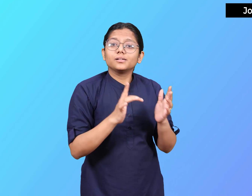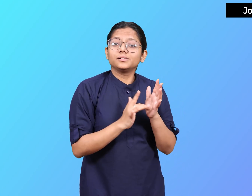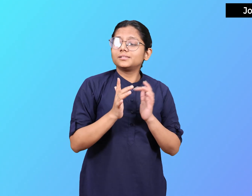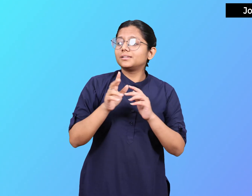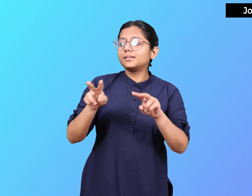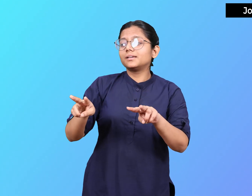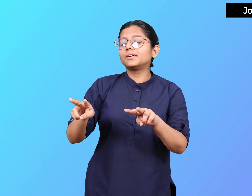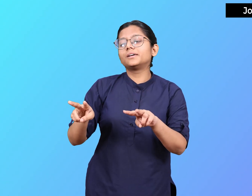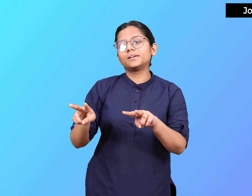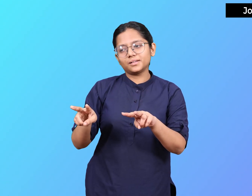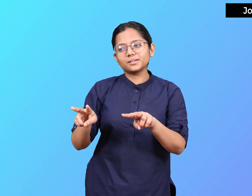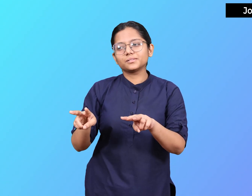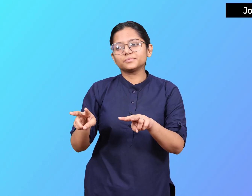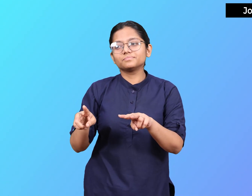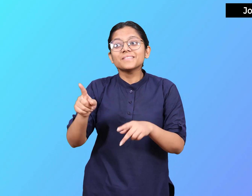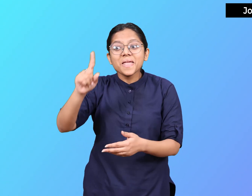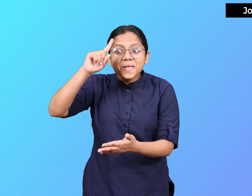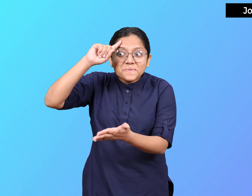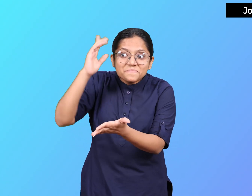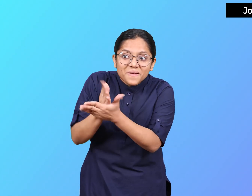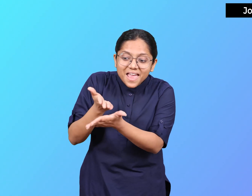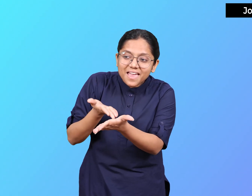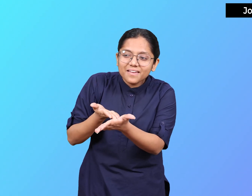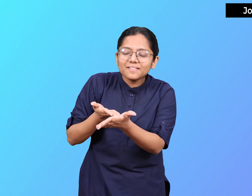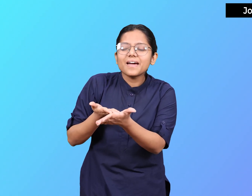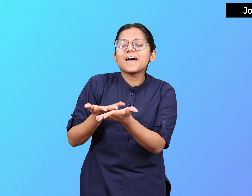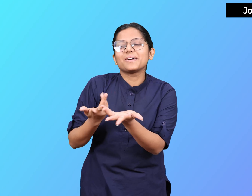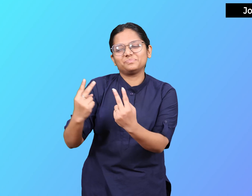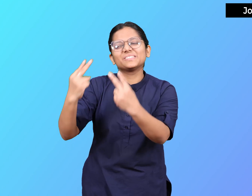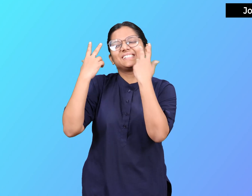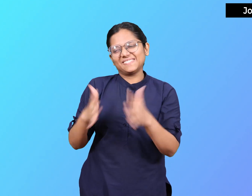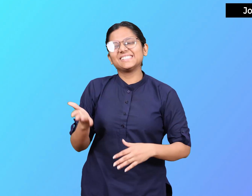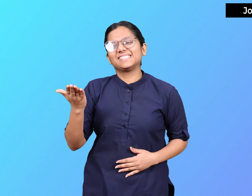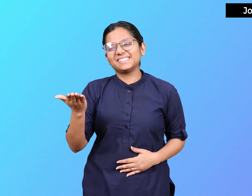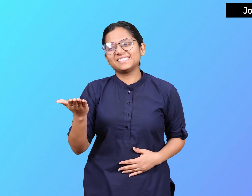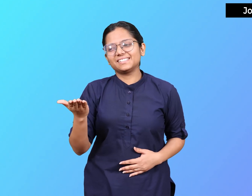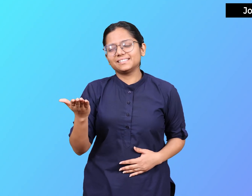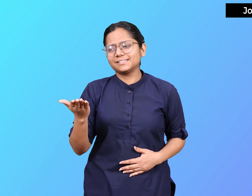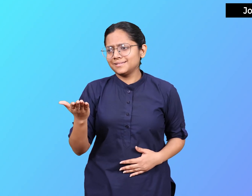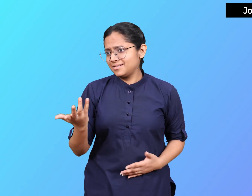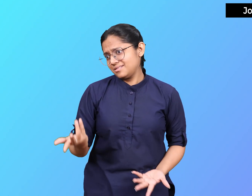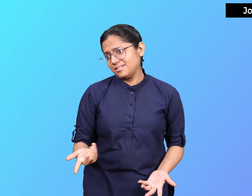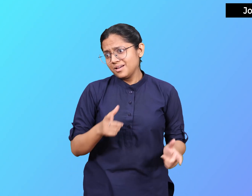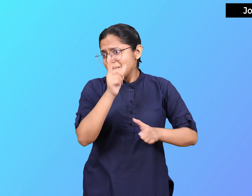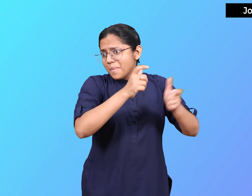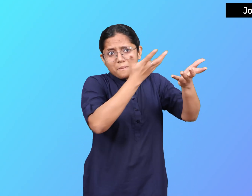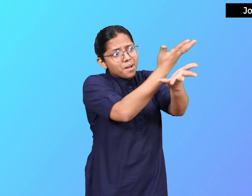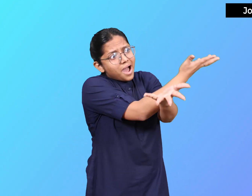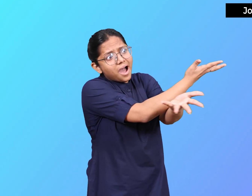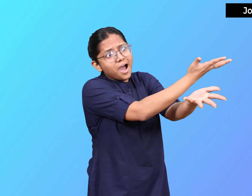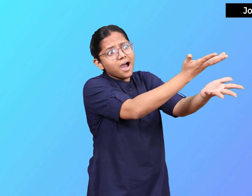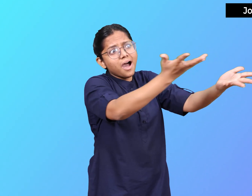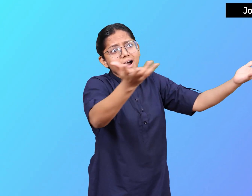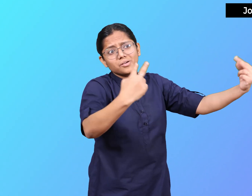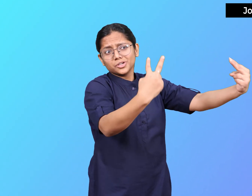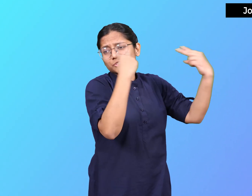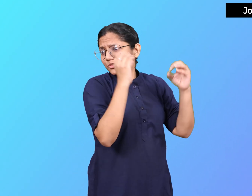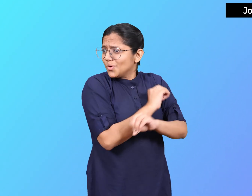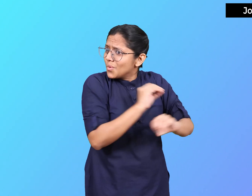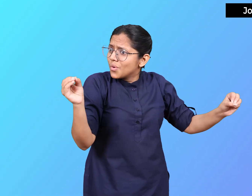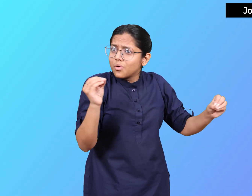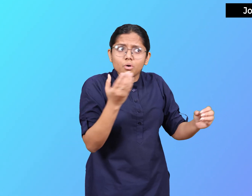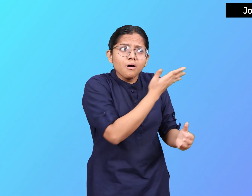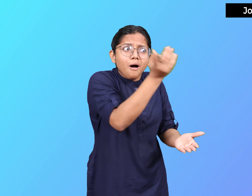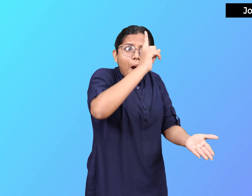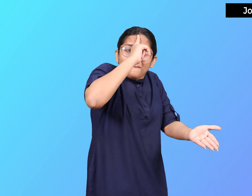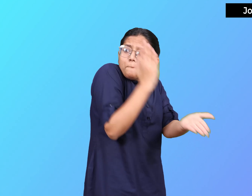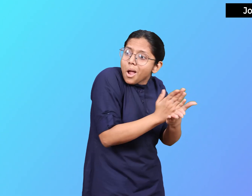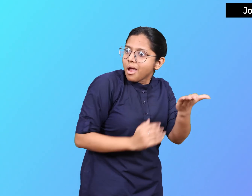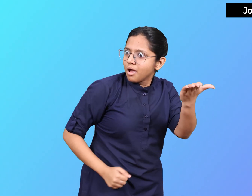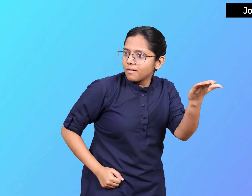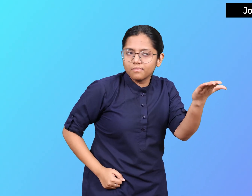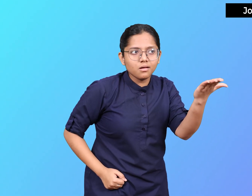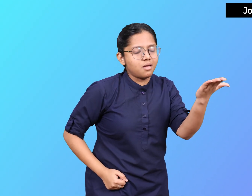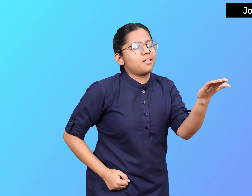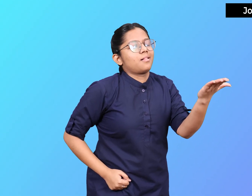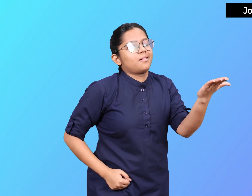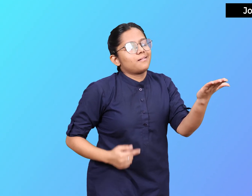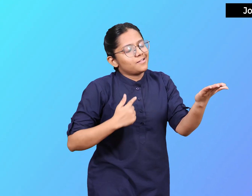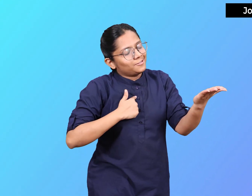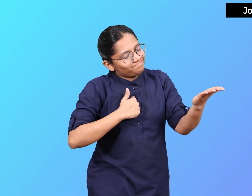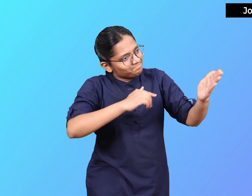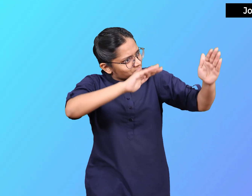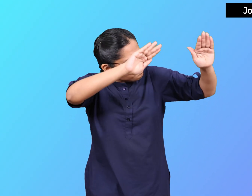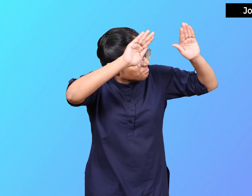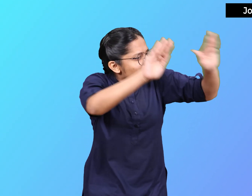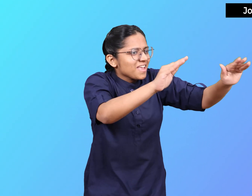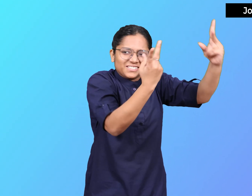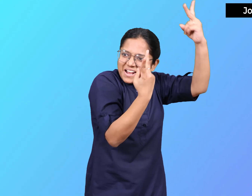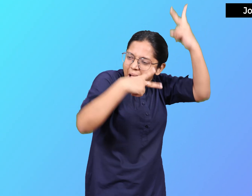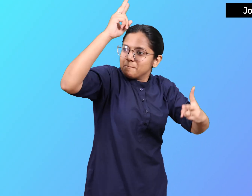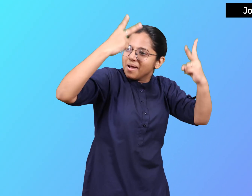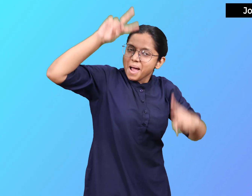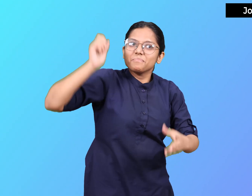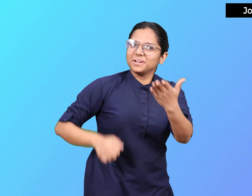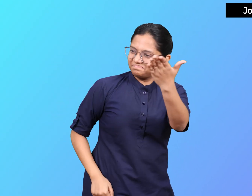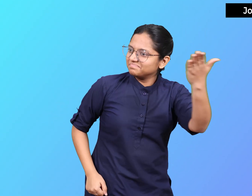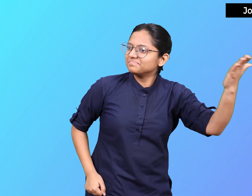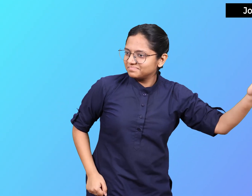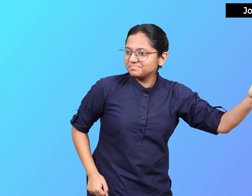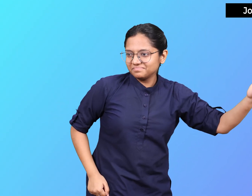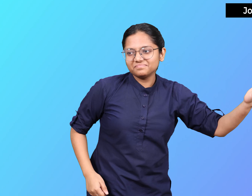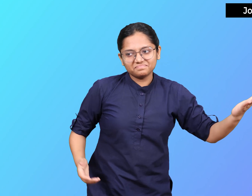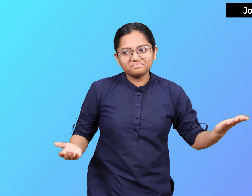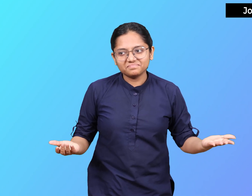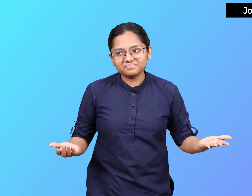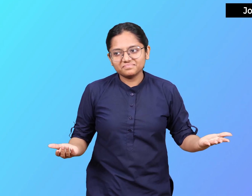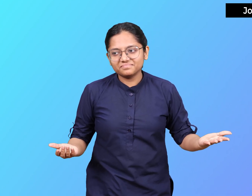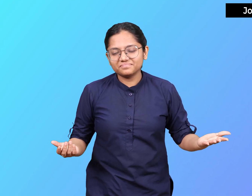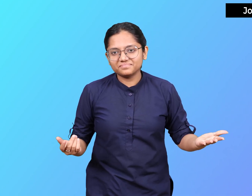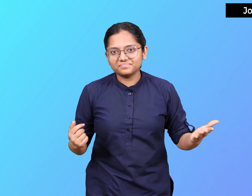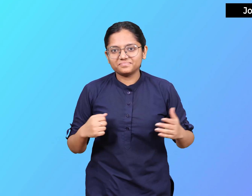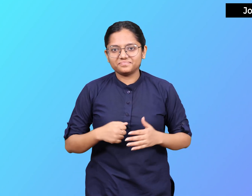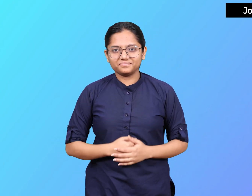Jesus said to him, “You believe because you see me. Great blessings belong to the people who believe without seeing me!”